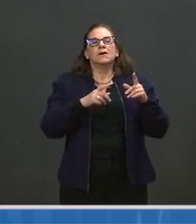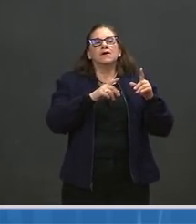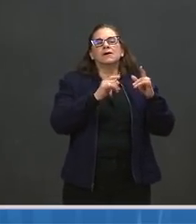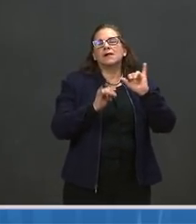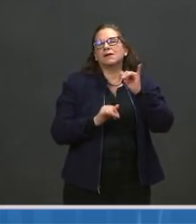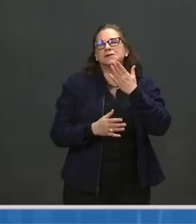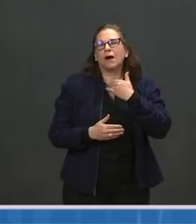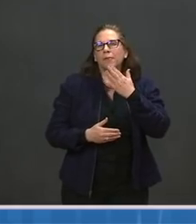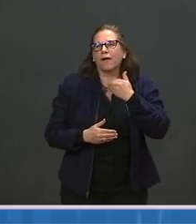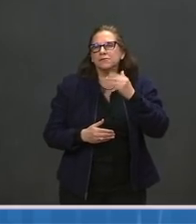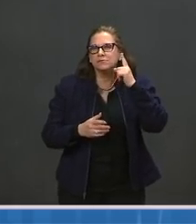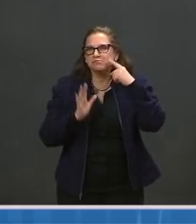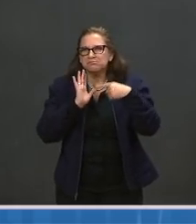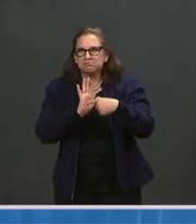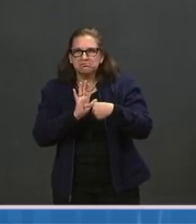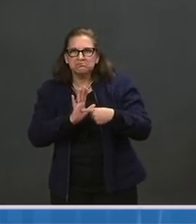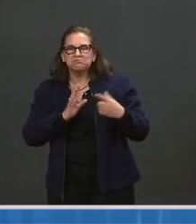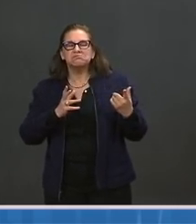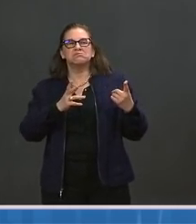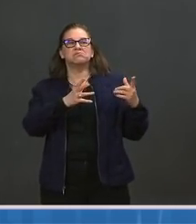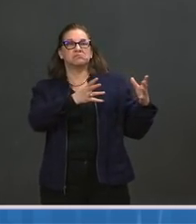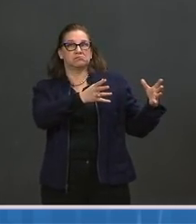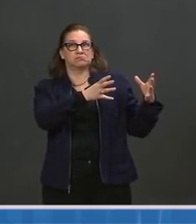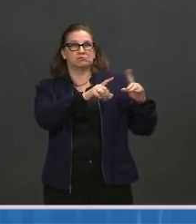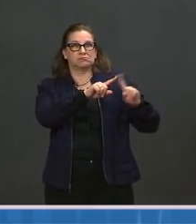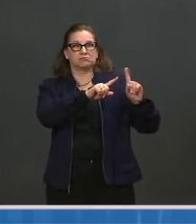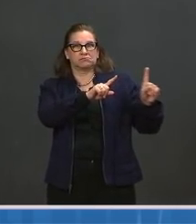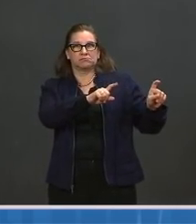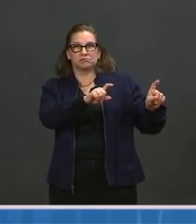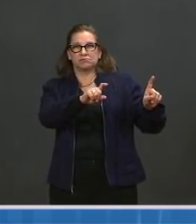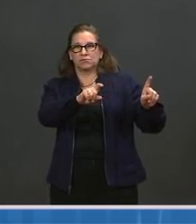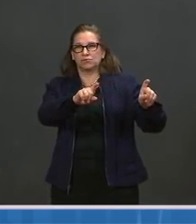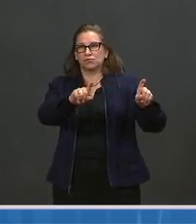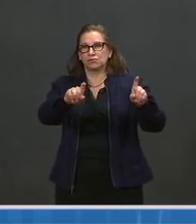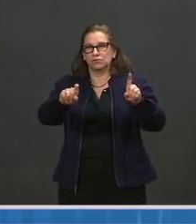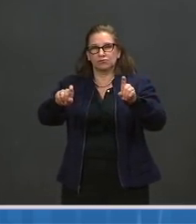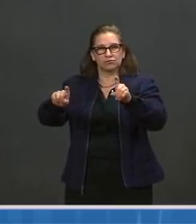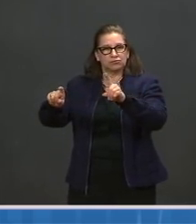This is important to get that many people who have comorbidities.